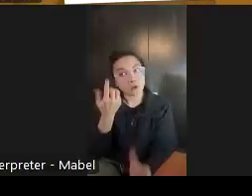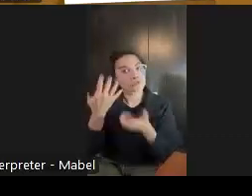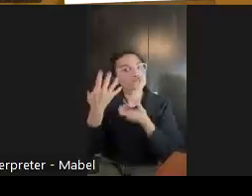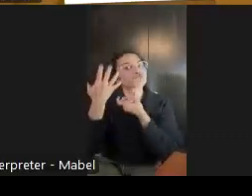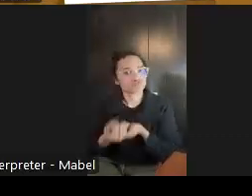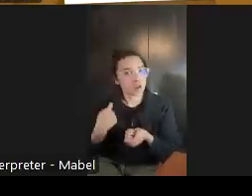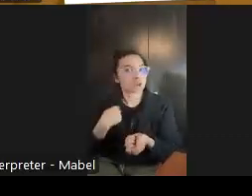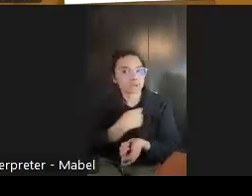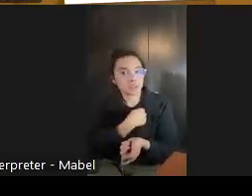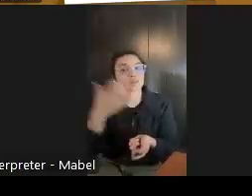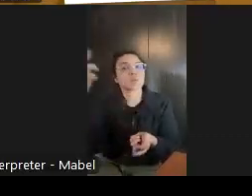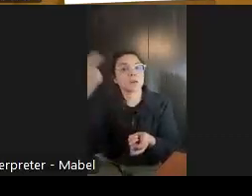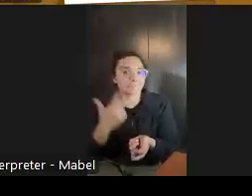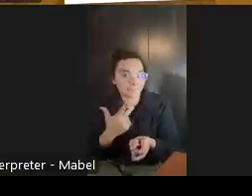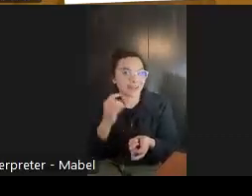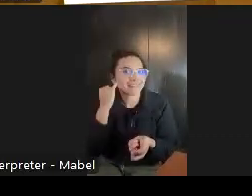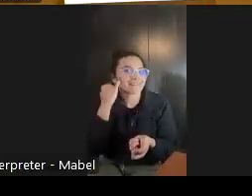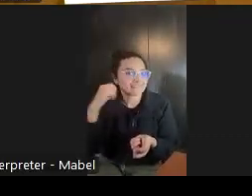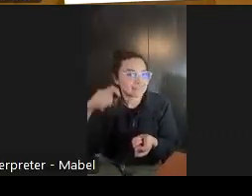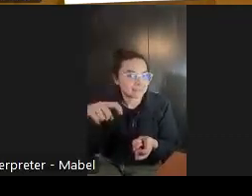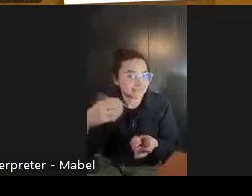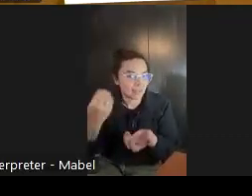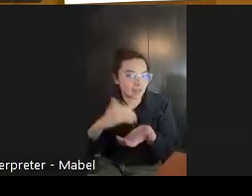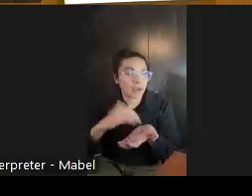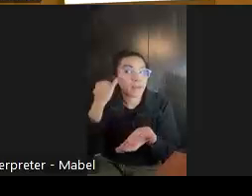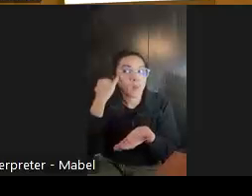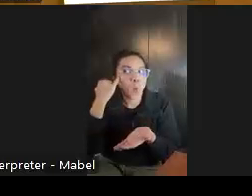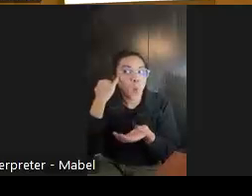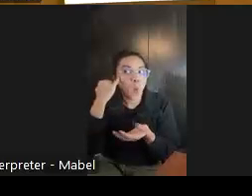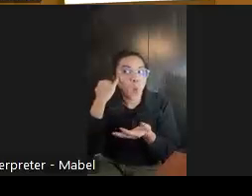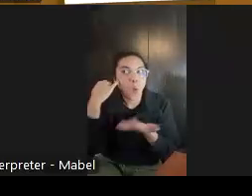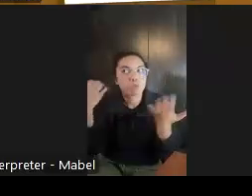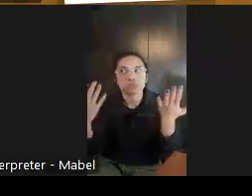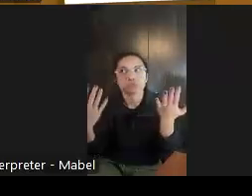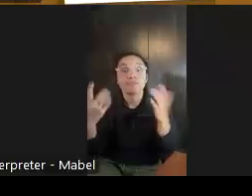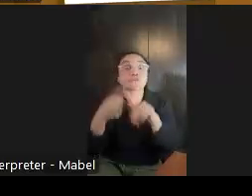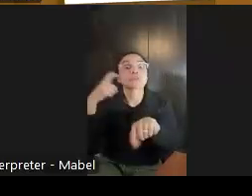and and if this is the first time that they have hav't encountered psychiatrist or mental health